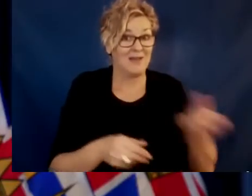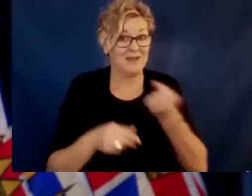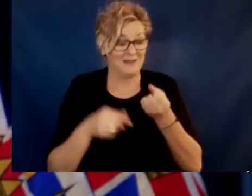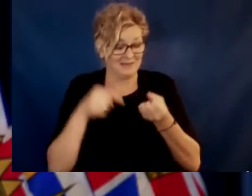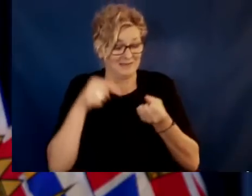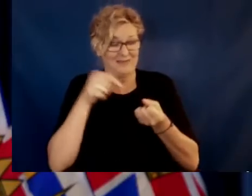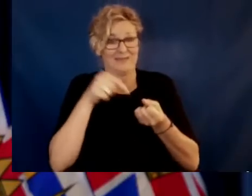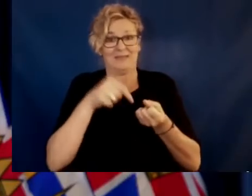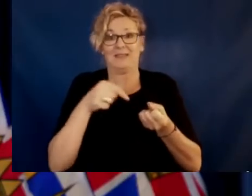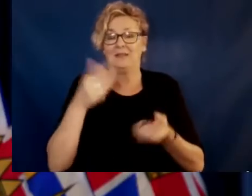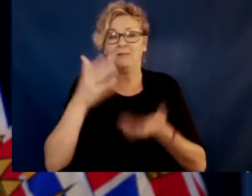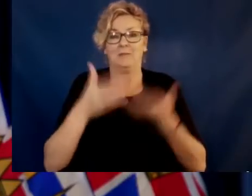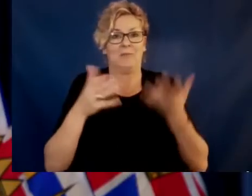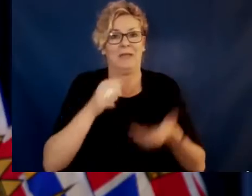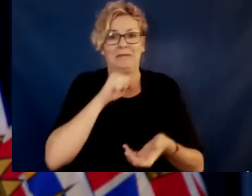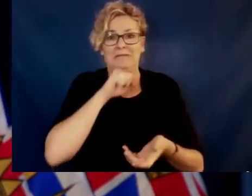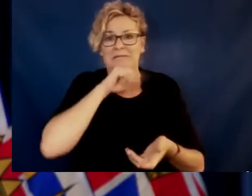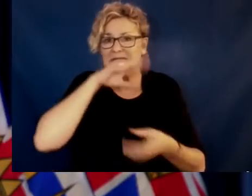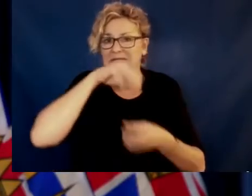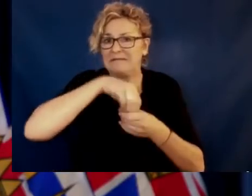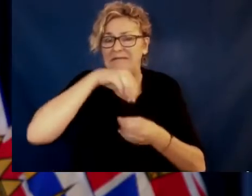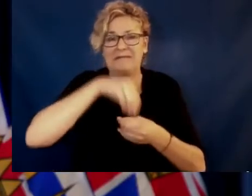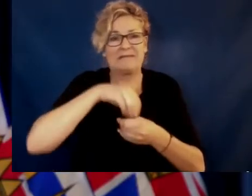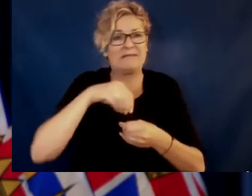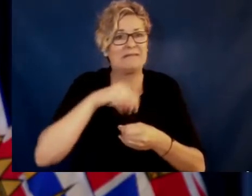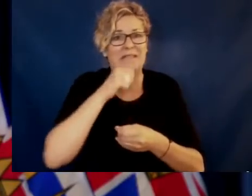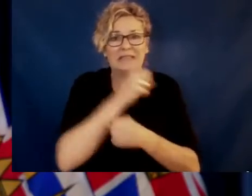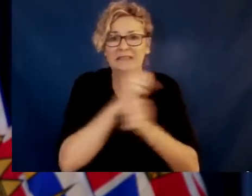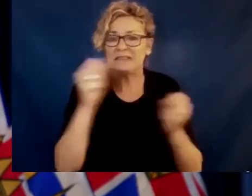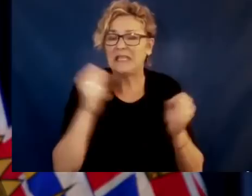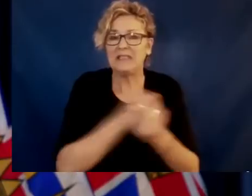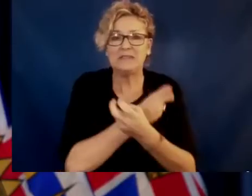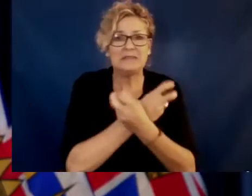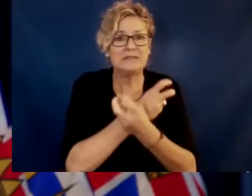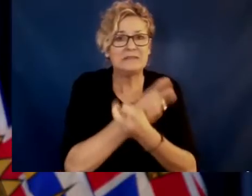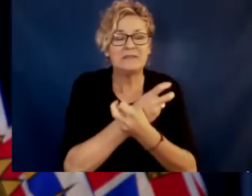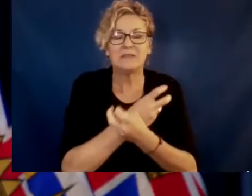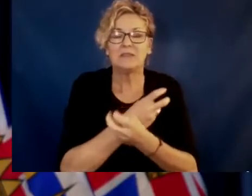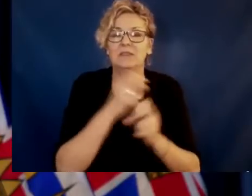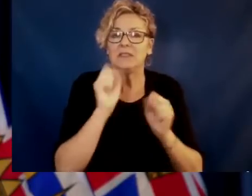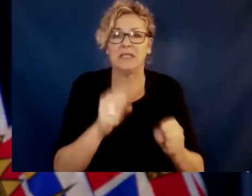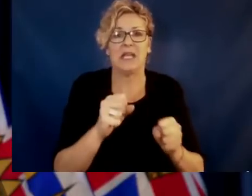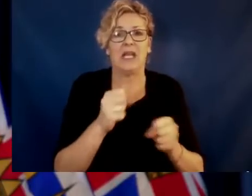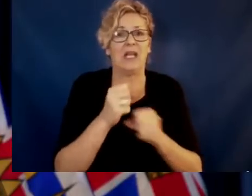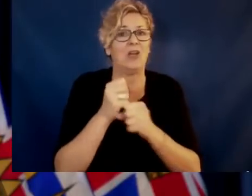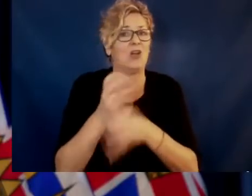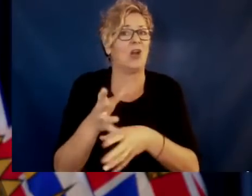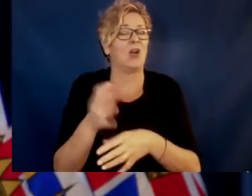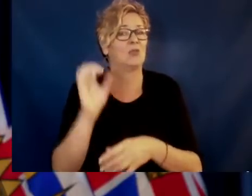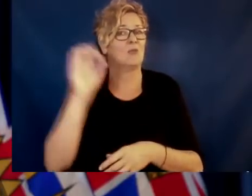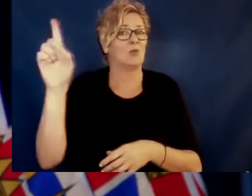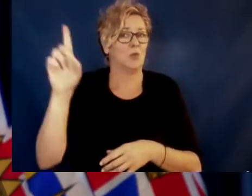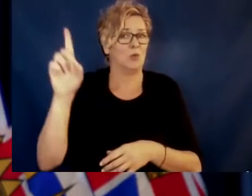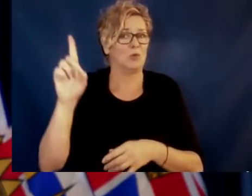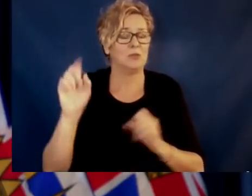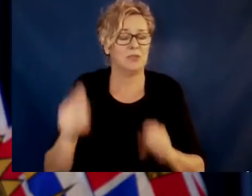And this is another opportunity to remind people that most of our overdose deaths are now happening in